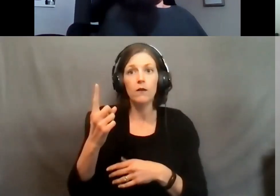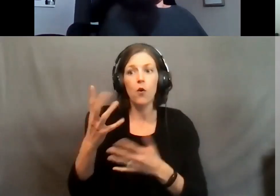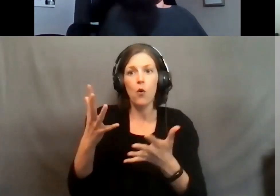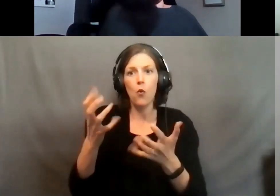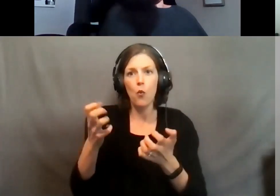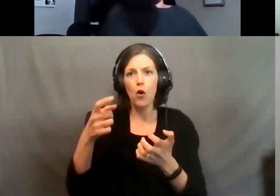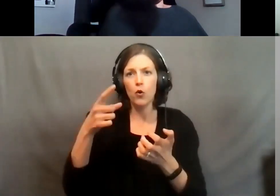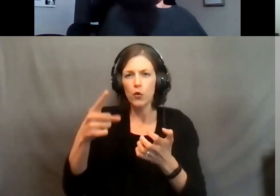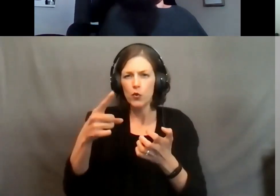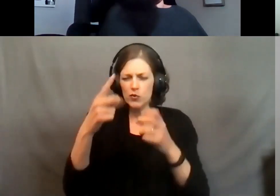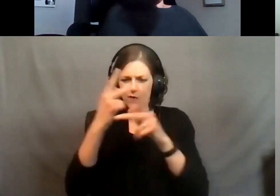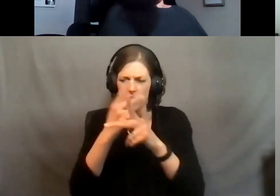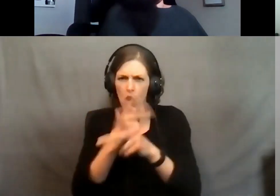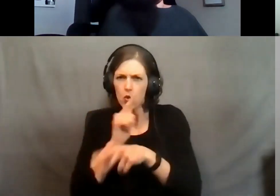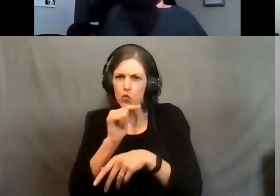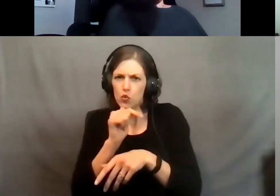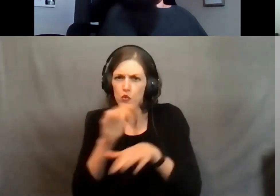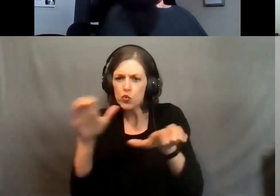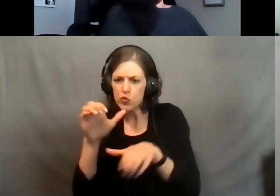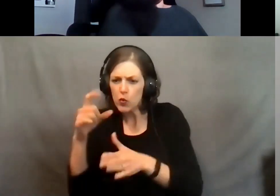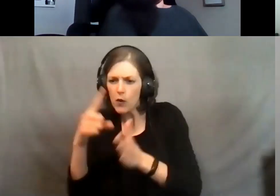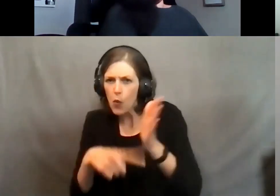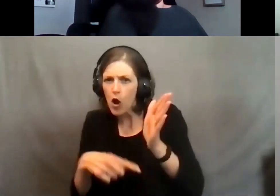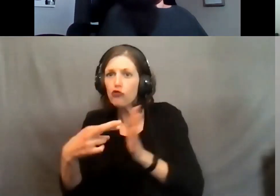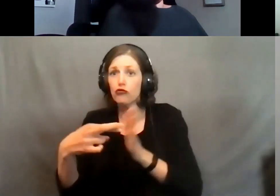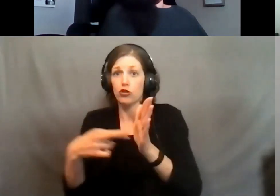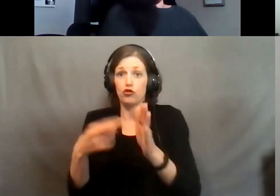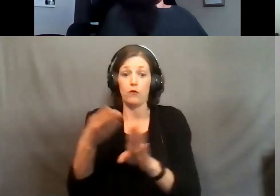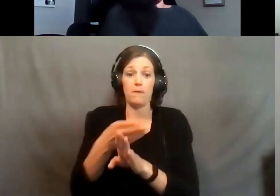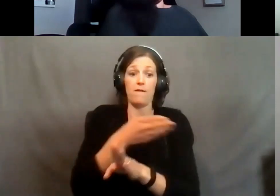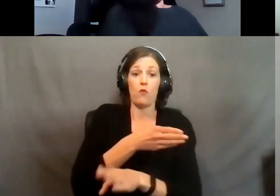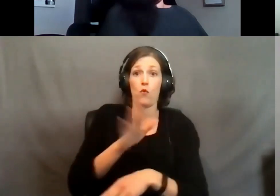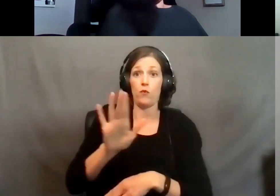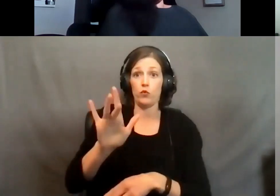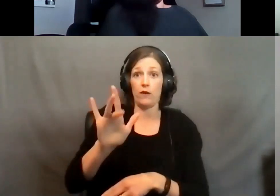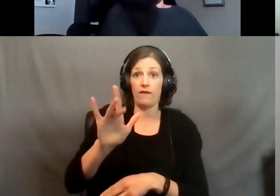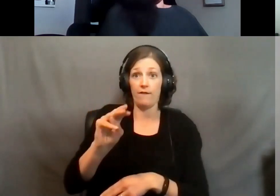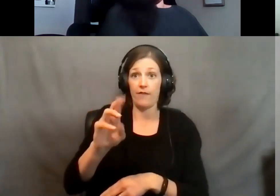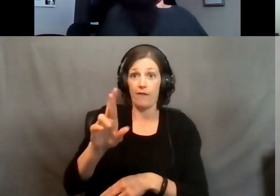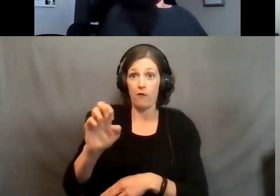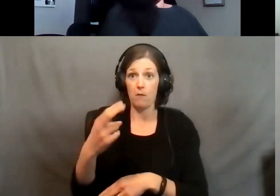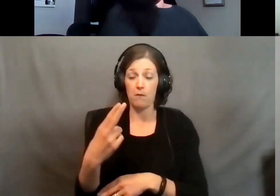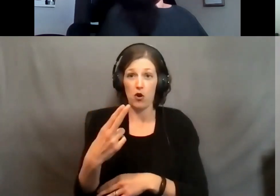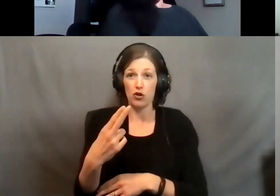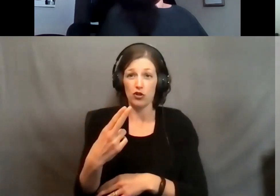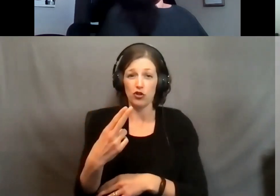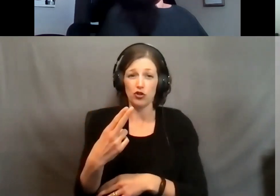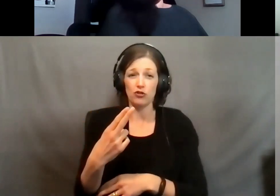who is doing what, register before 25 March , 13:10:33 which would have been February 15